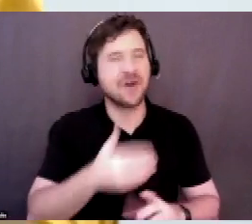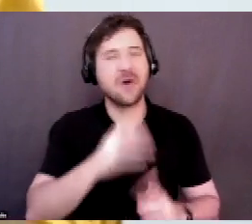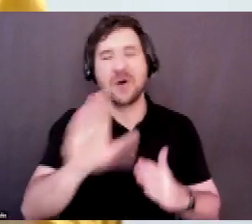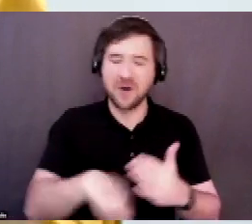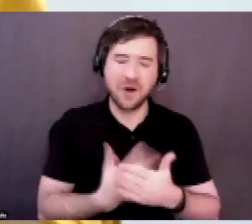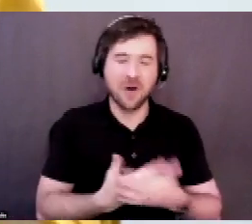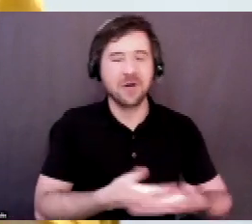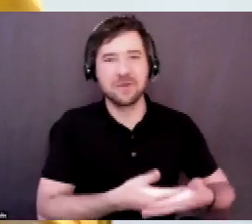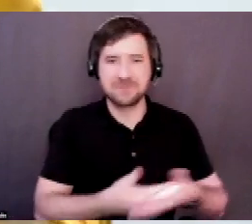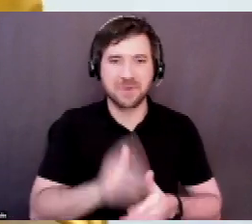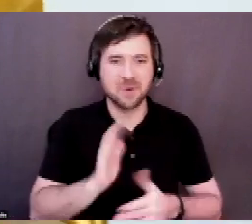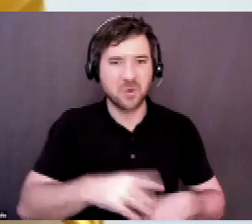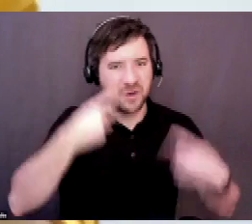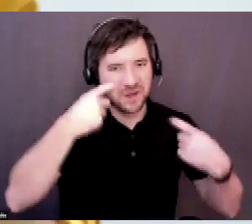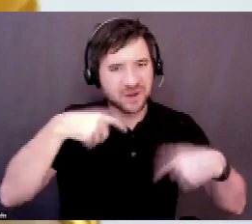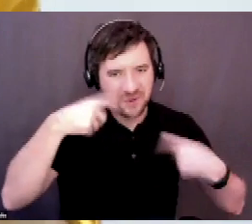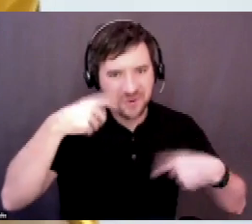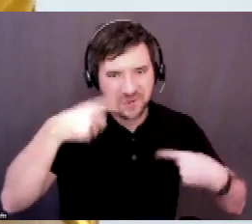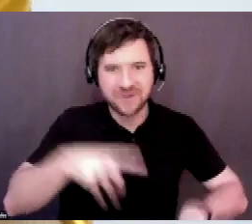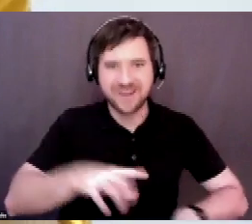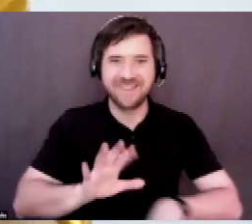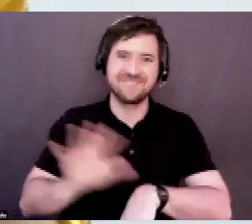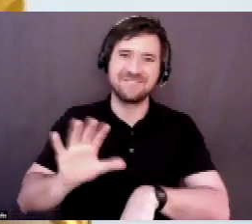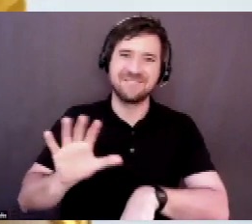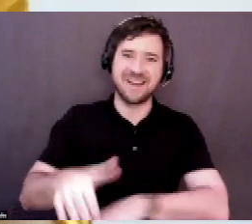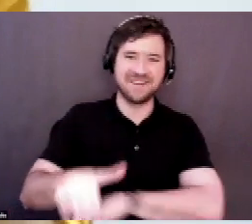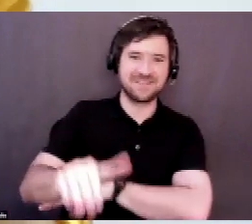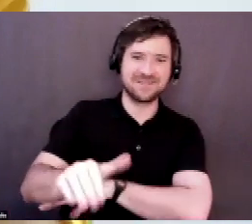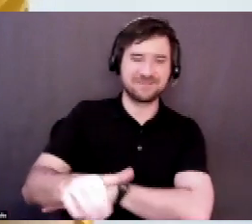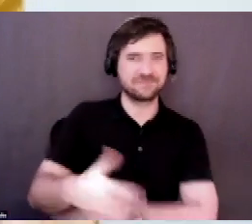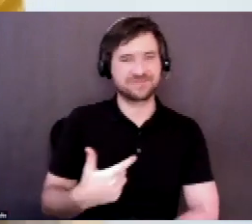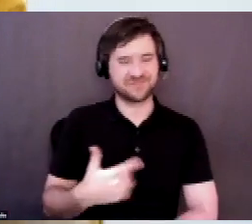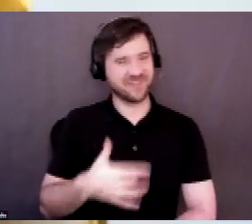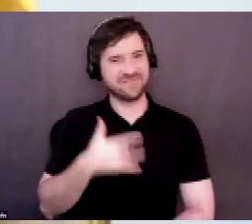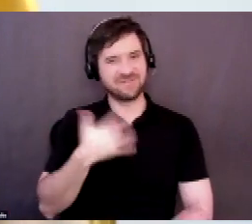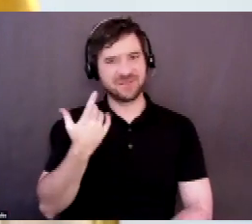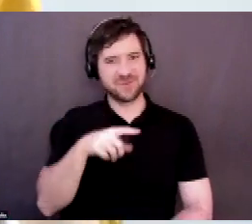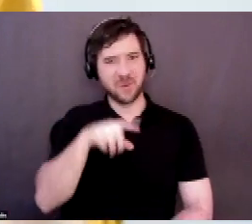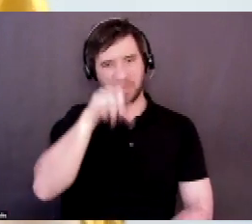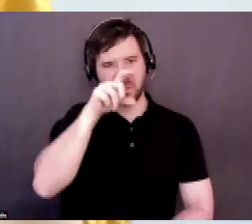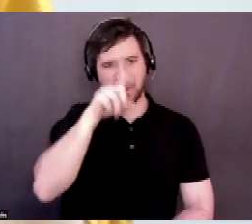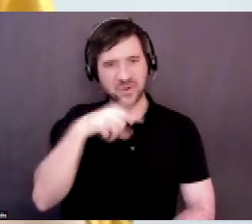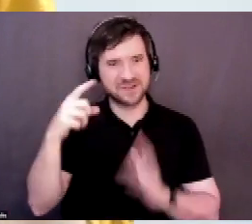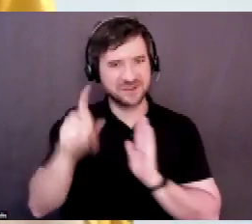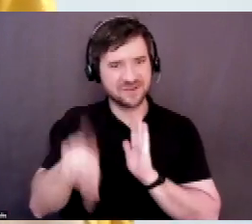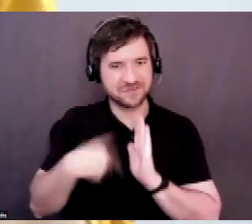it was always a witching hour. But so I will say, you know, I now have a 17 year old and a 15 year old.